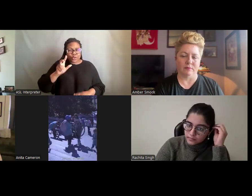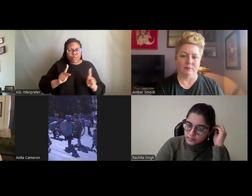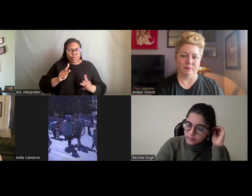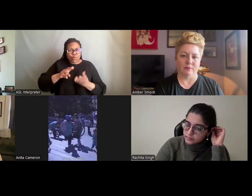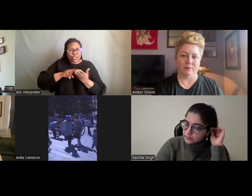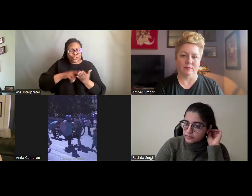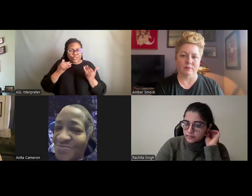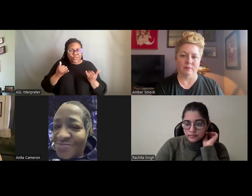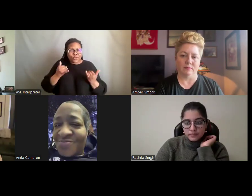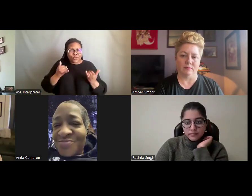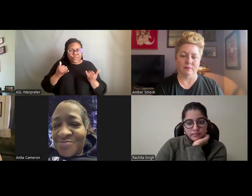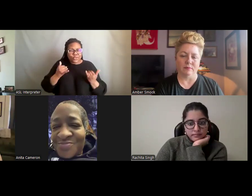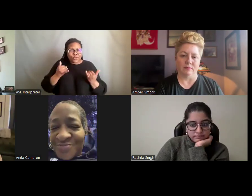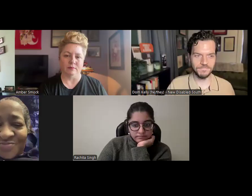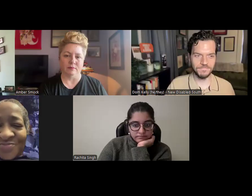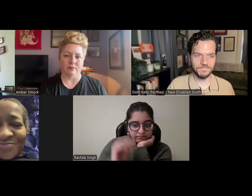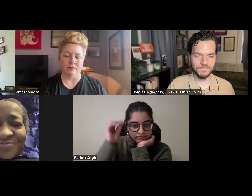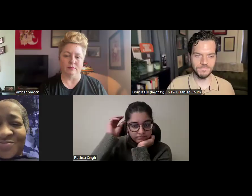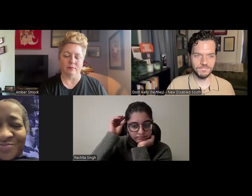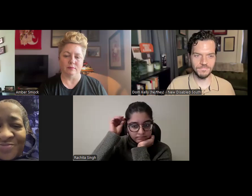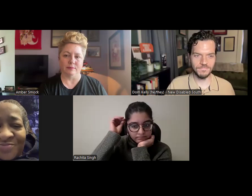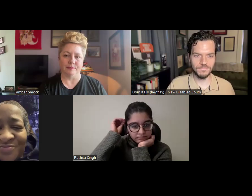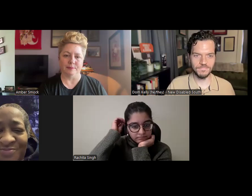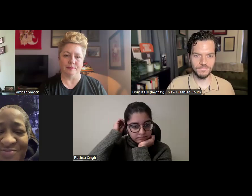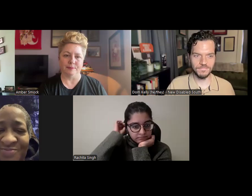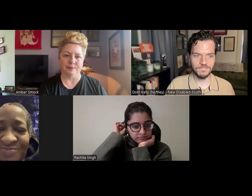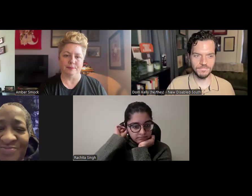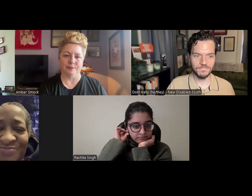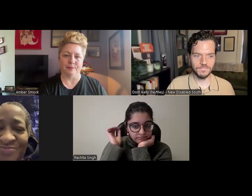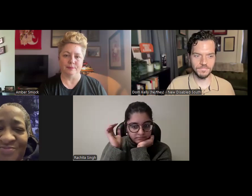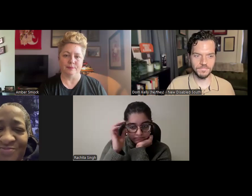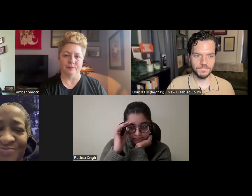speakers, I know we got over 300 people registered today because you all can't wait to hear from these four